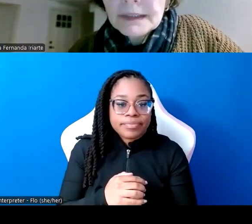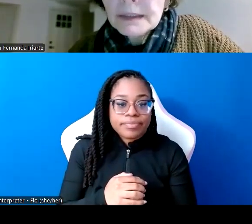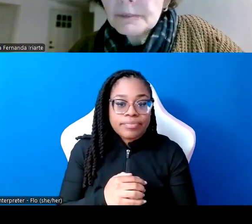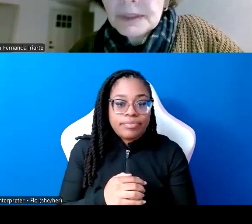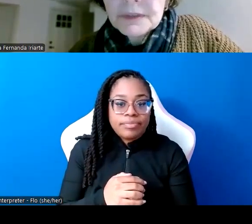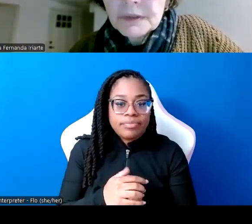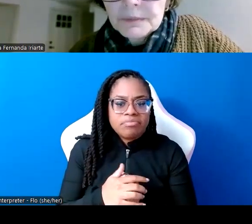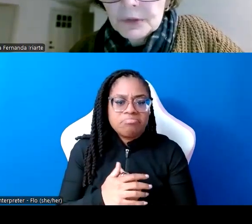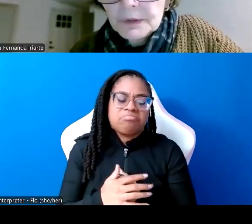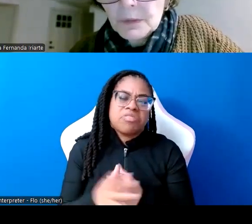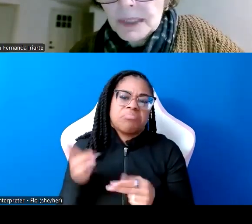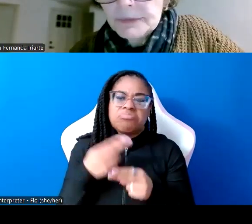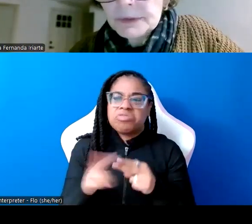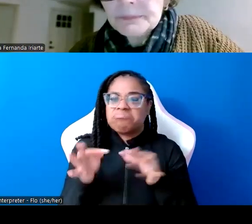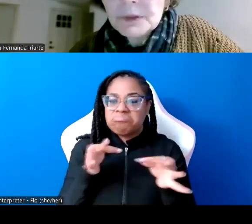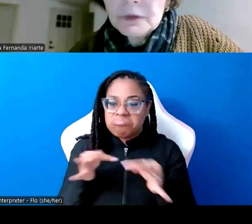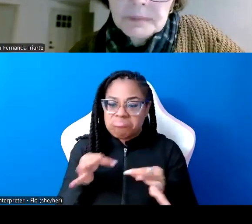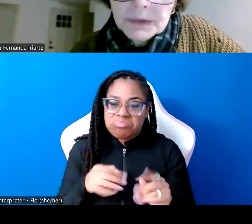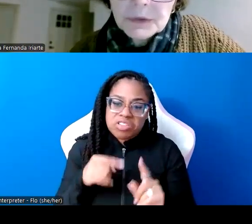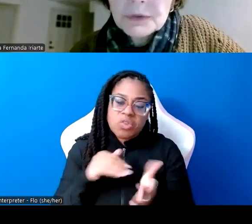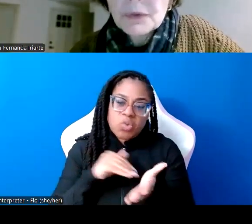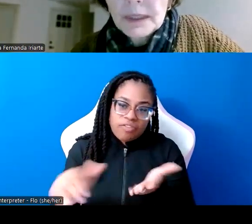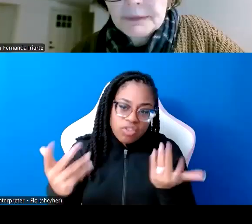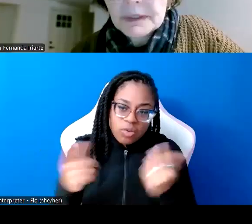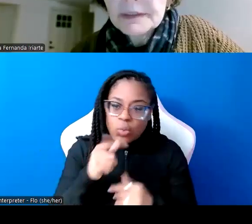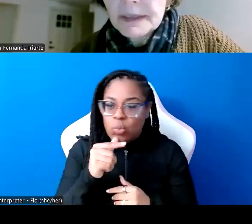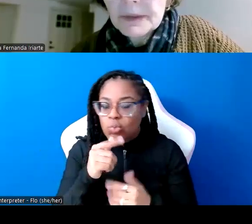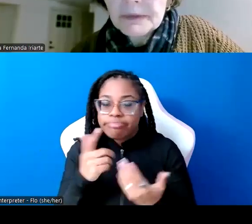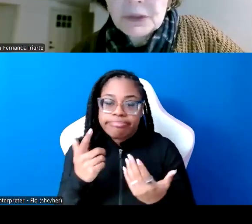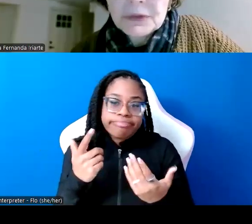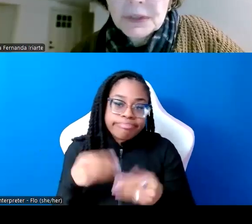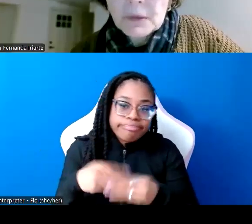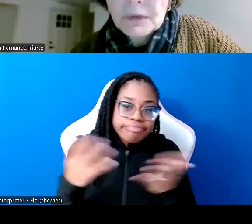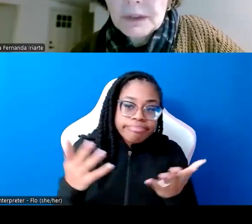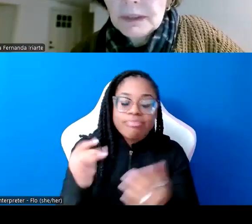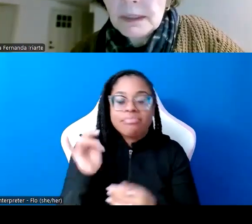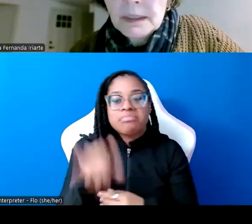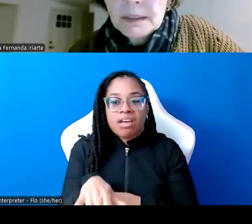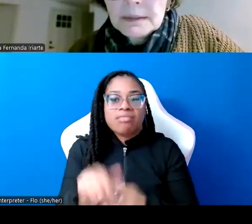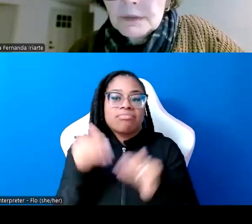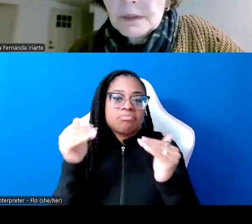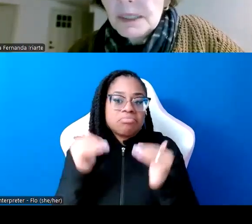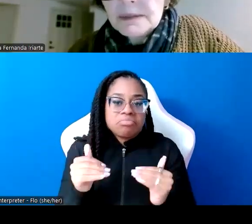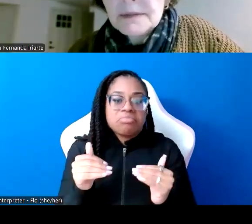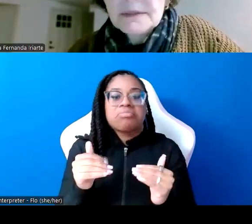And then a brief description of the waiver, who administers the waiver, etc.. And then you start with the different appendices.